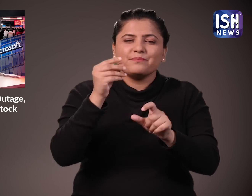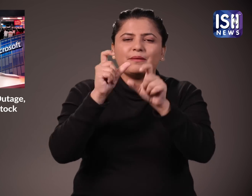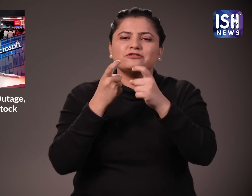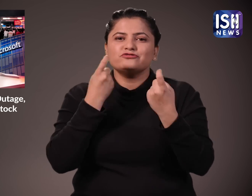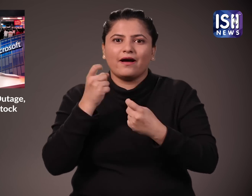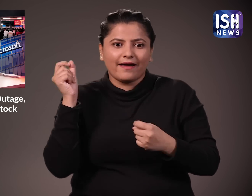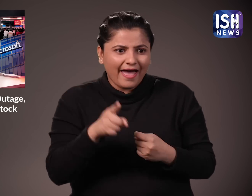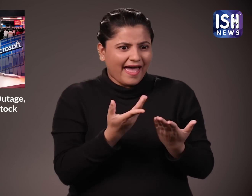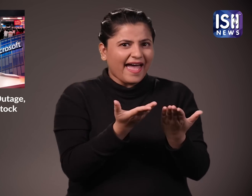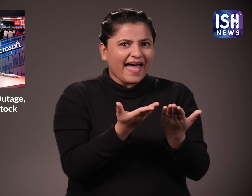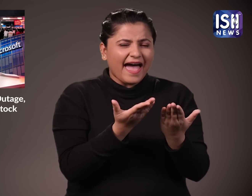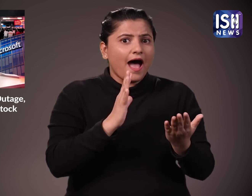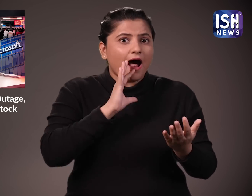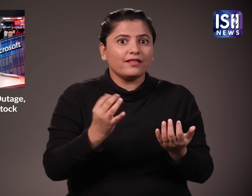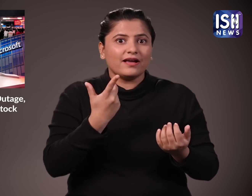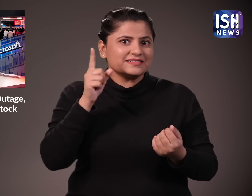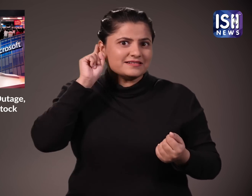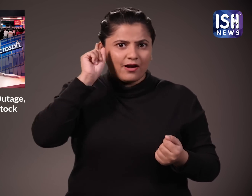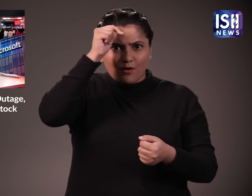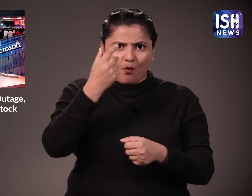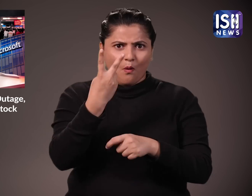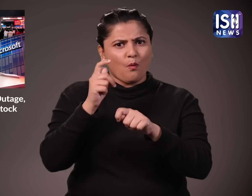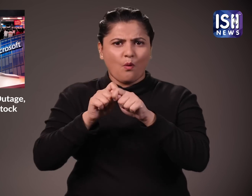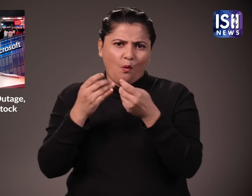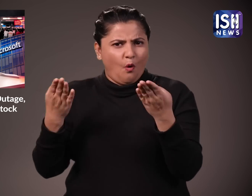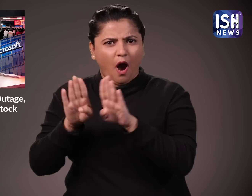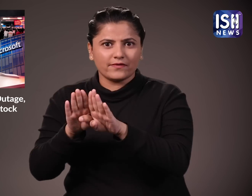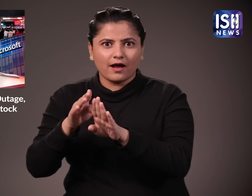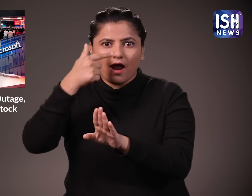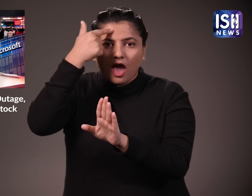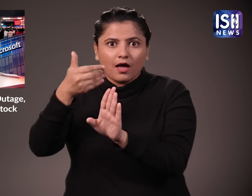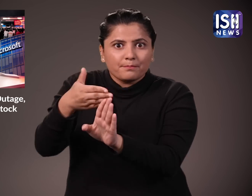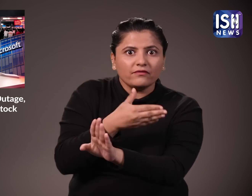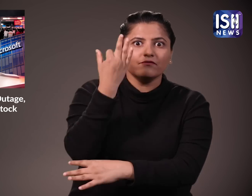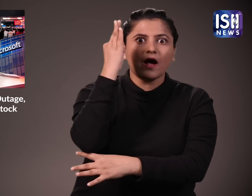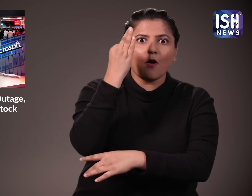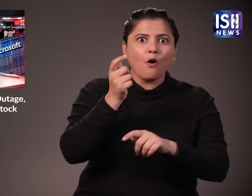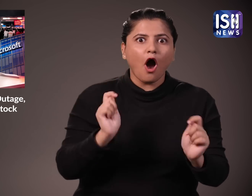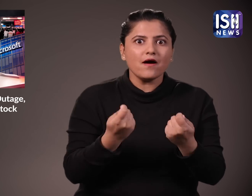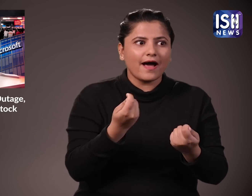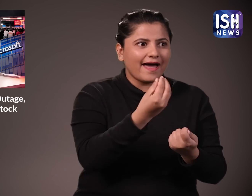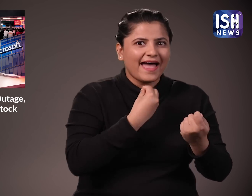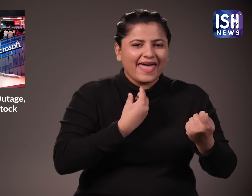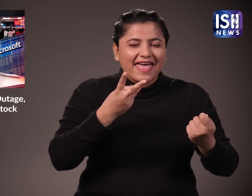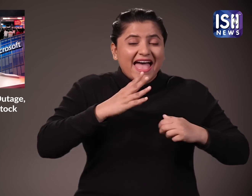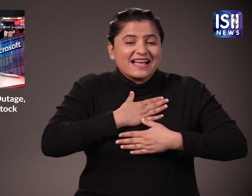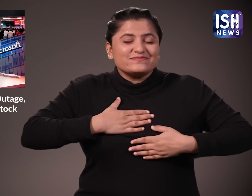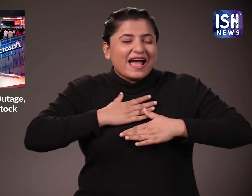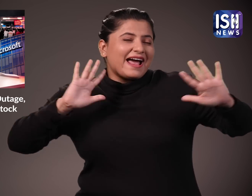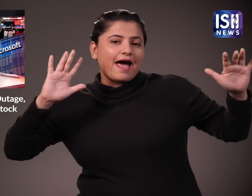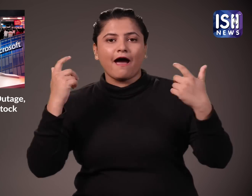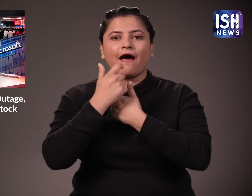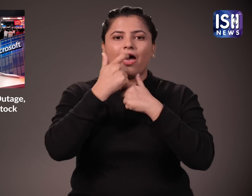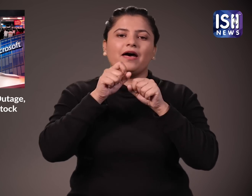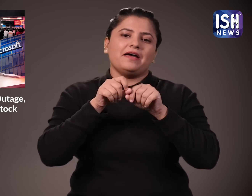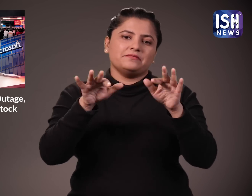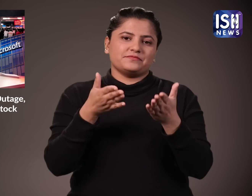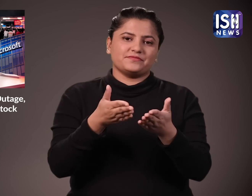People made jokes and memes about the global outage and celebrated the unexpected long weekend.